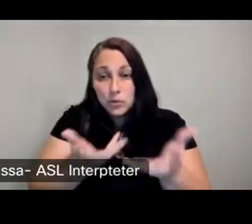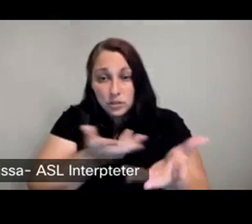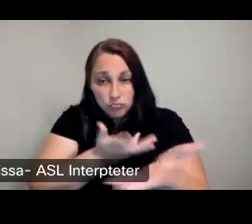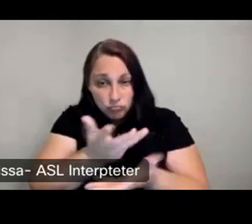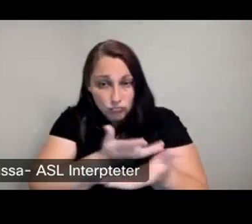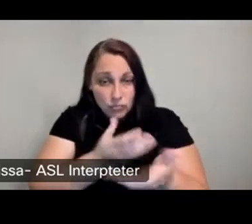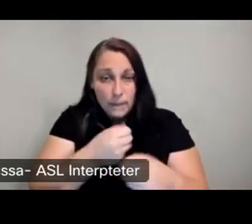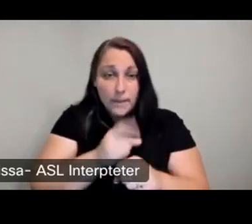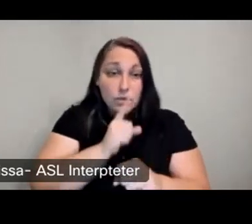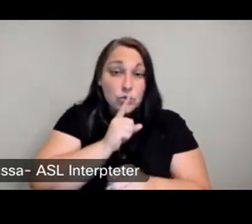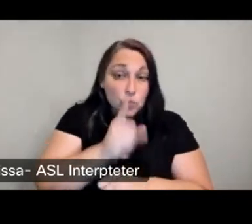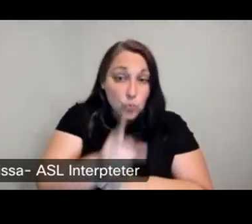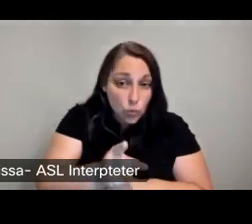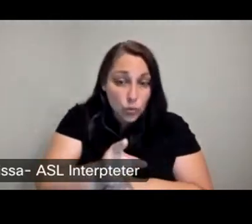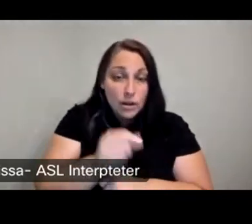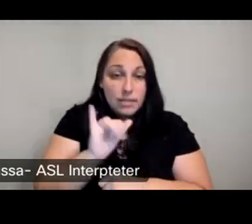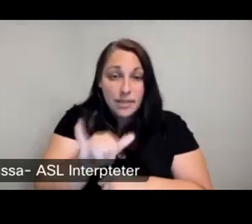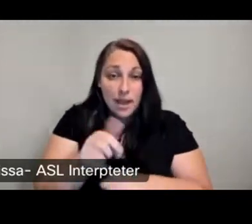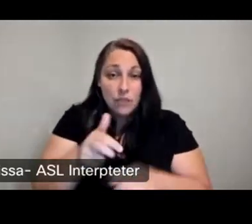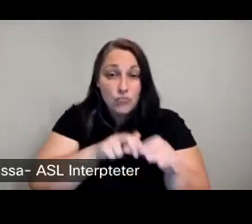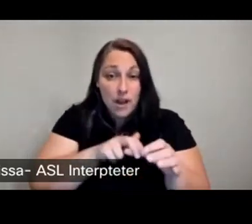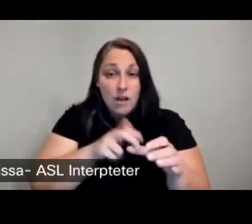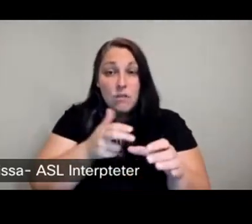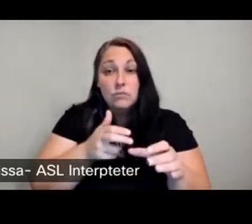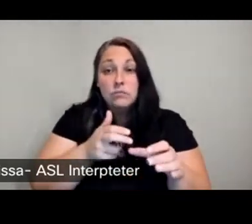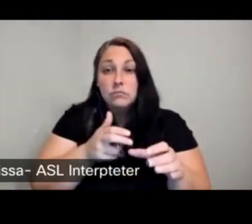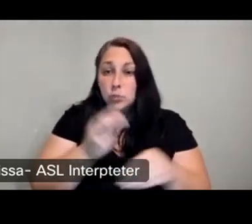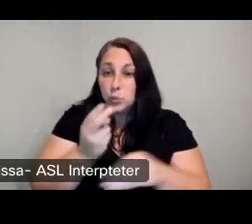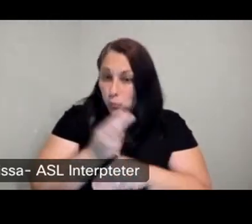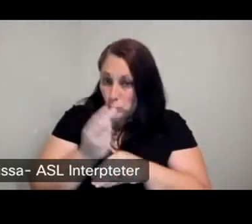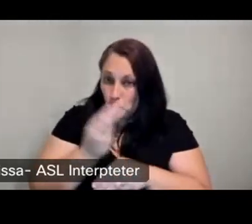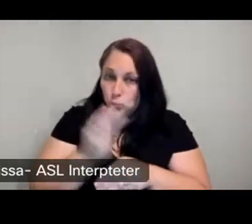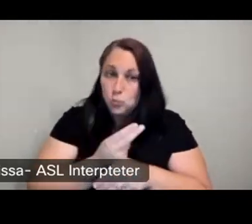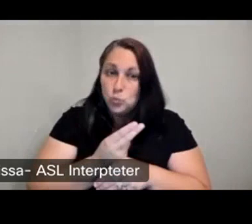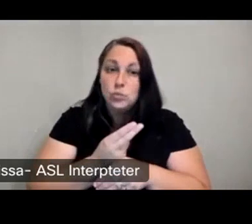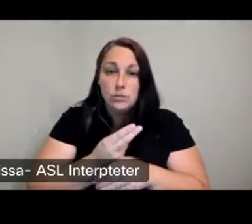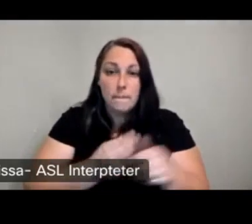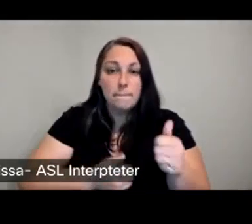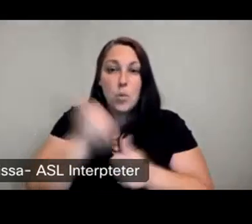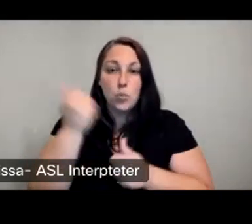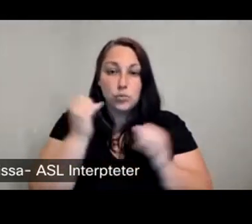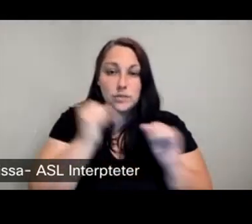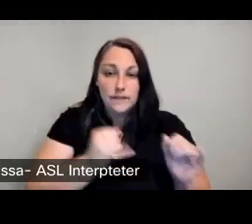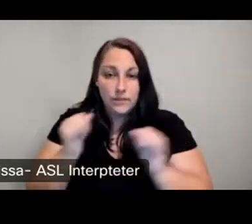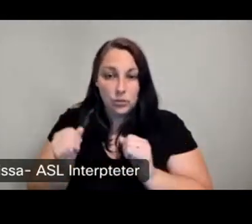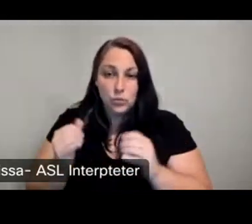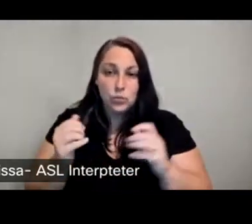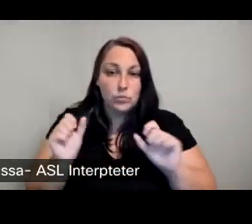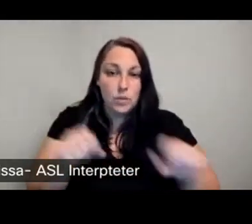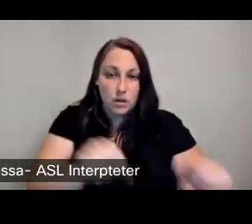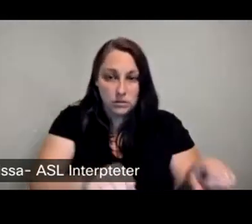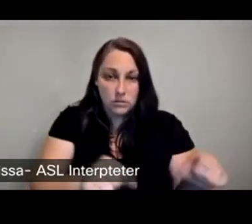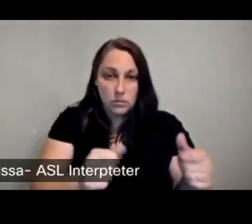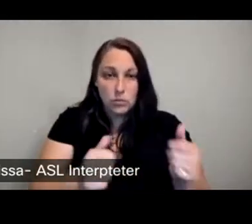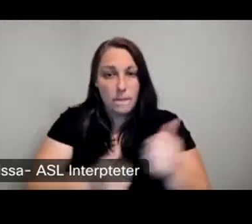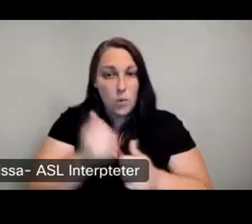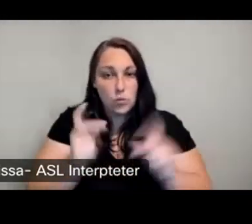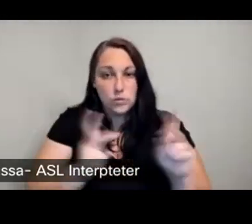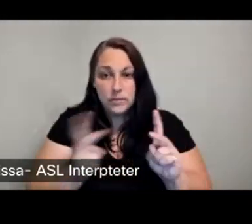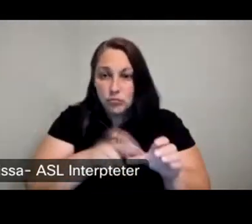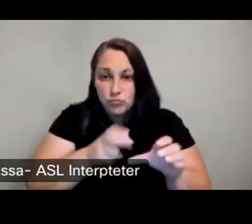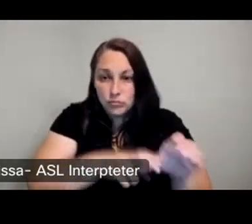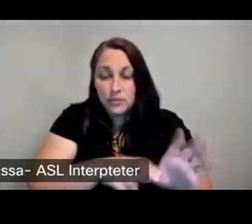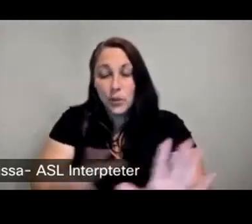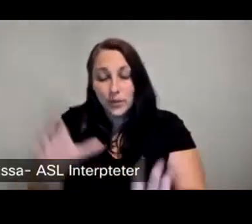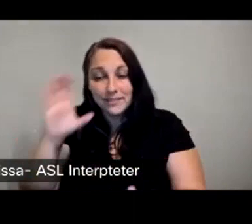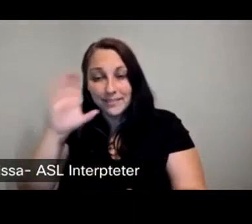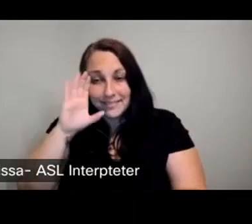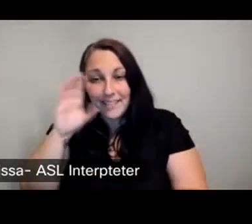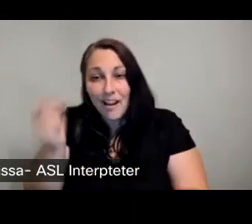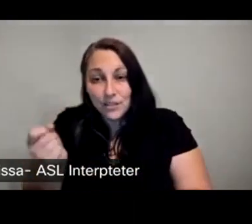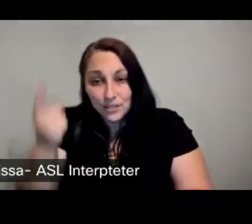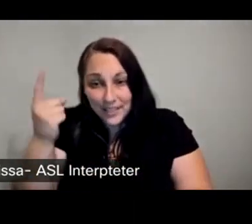it's uh utilize by the the most um individuals um possible so we we hear you Mr Bartolo I think that